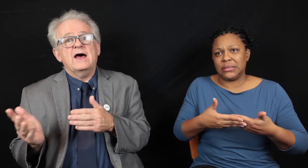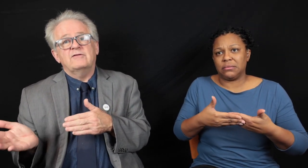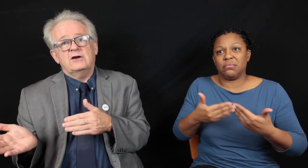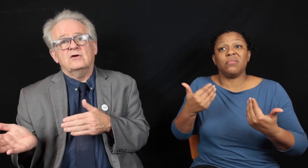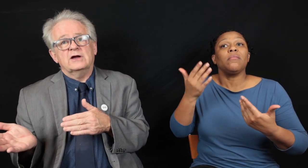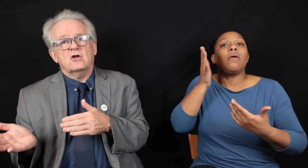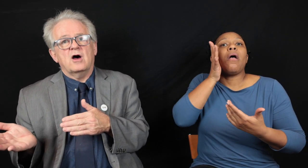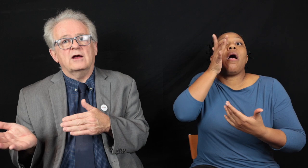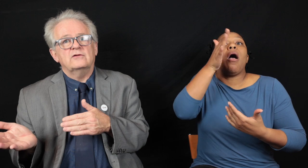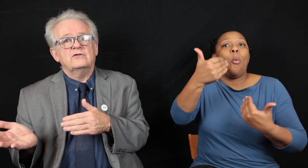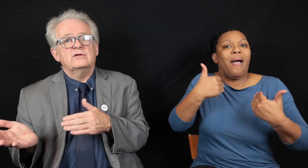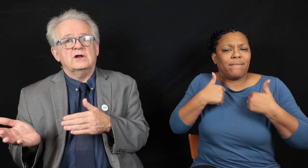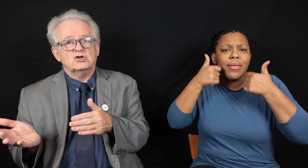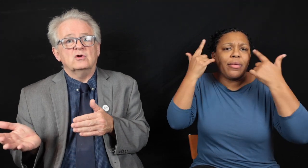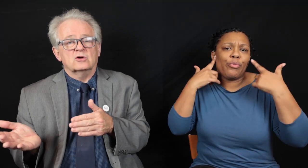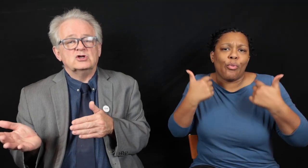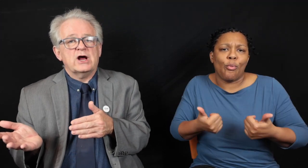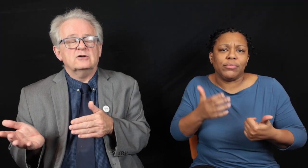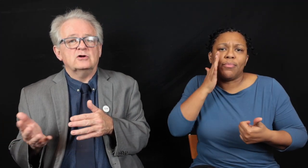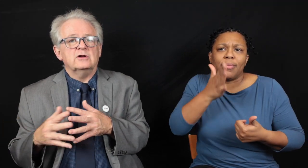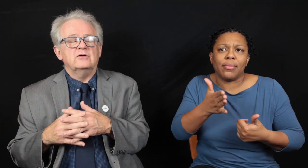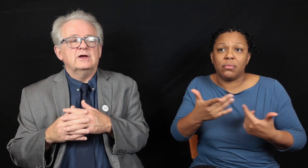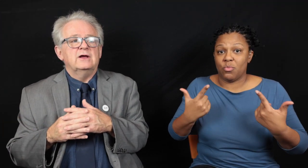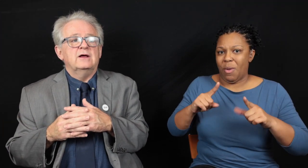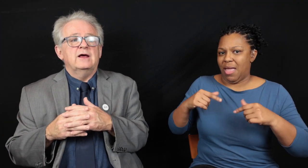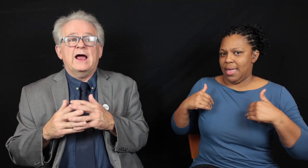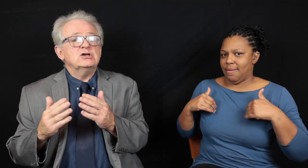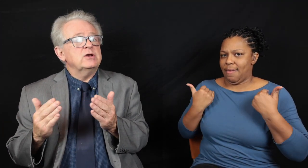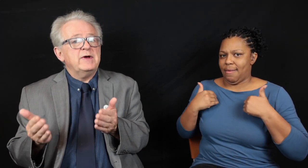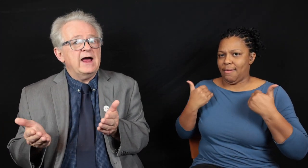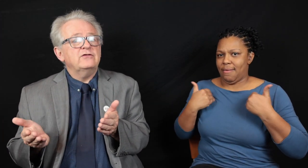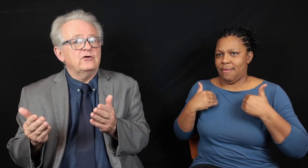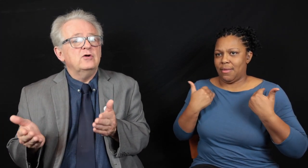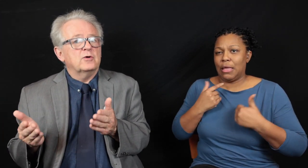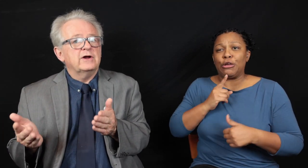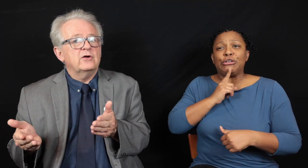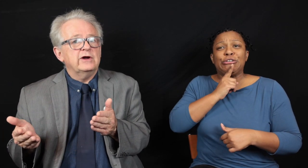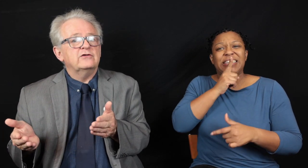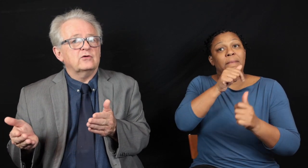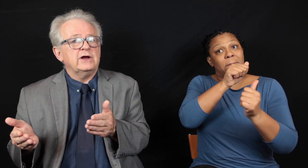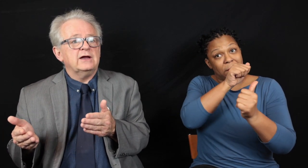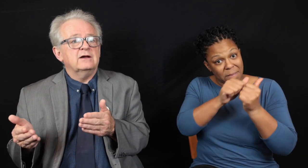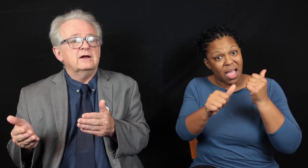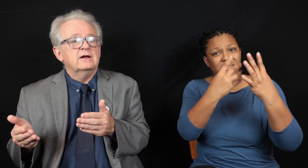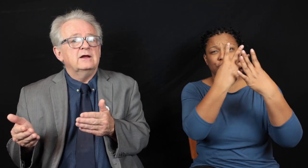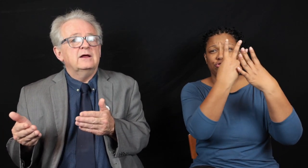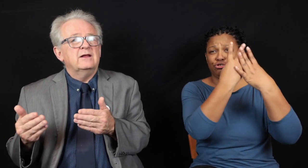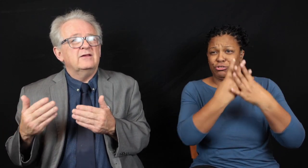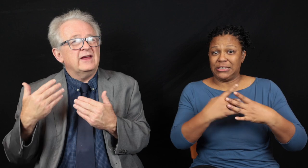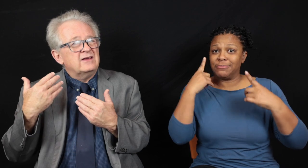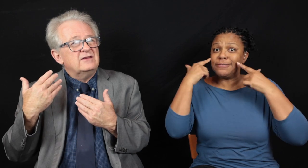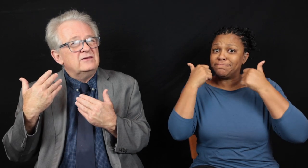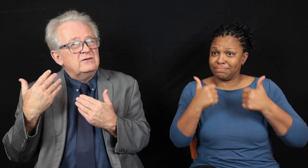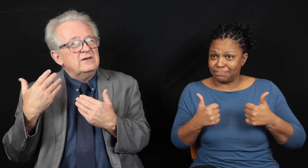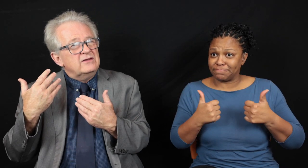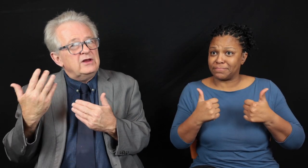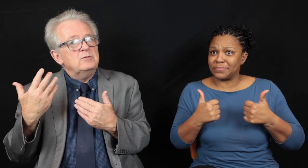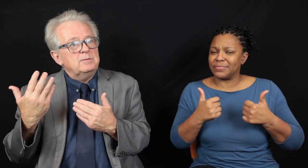have hearing loss in early childhood actually pass their newborn hearing screen. Seem to be